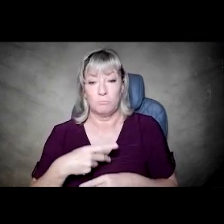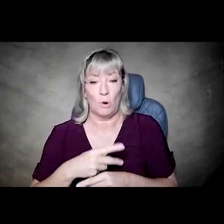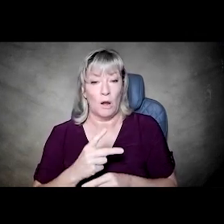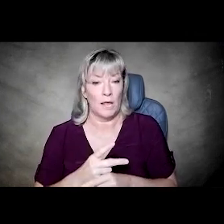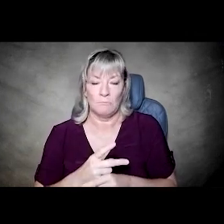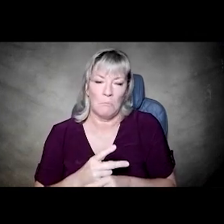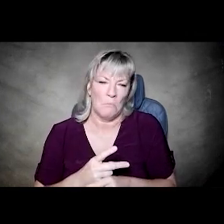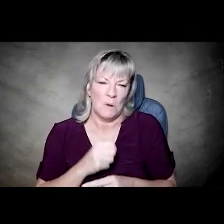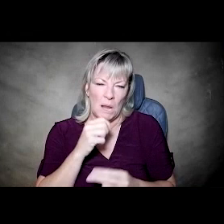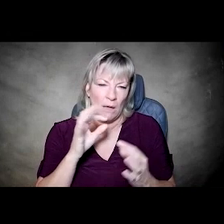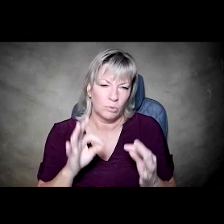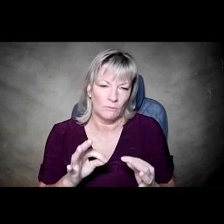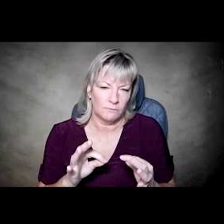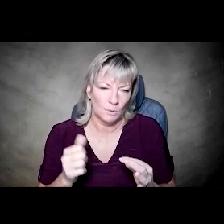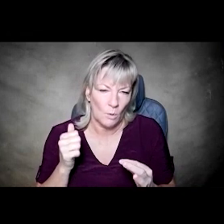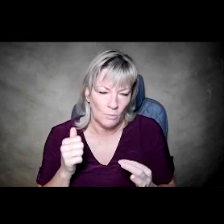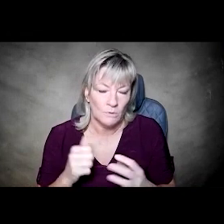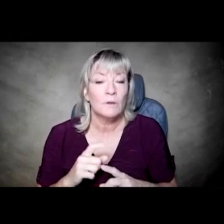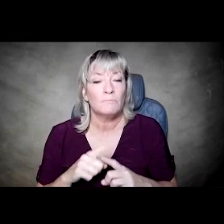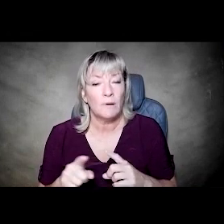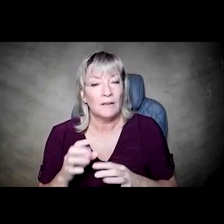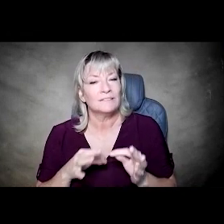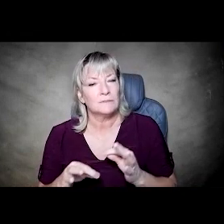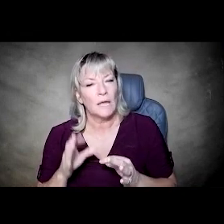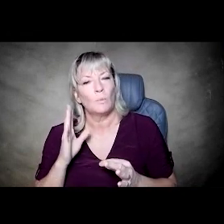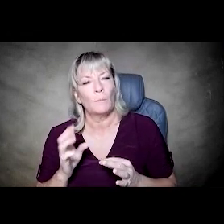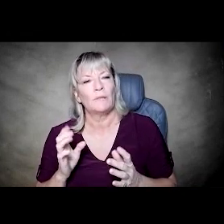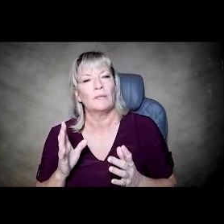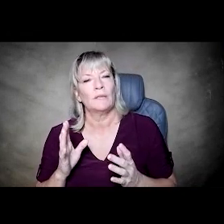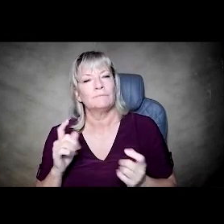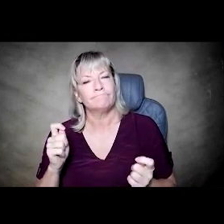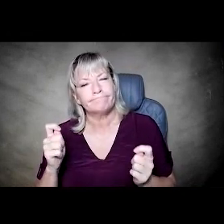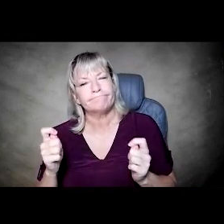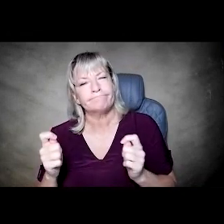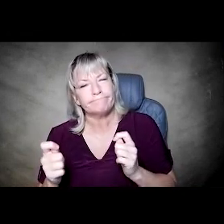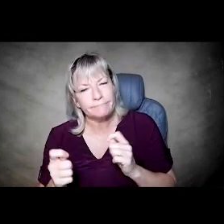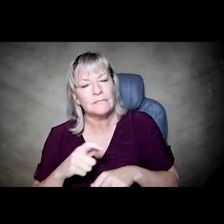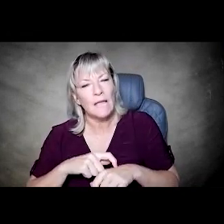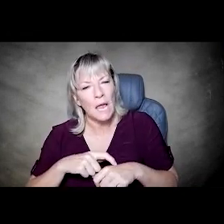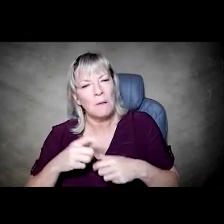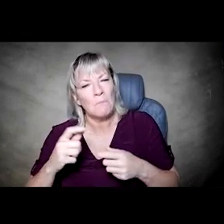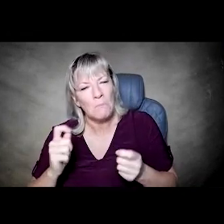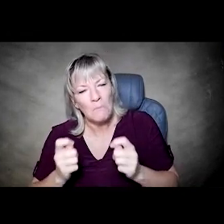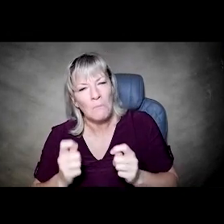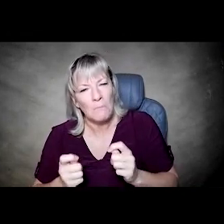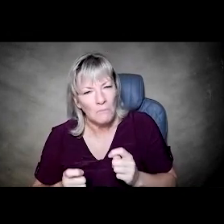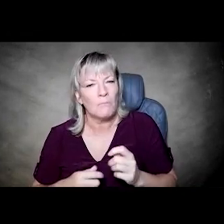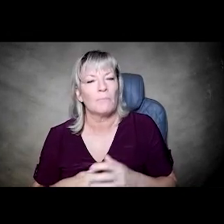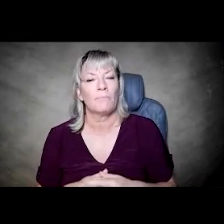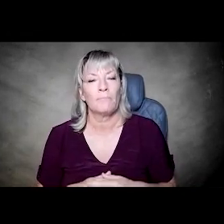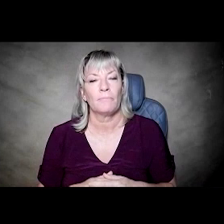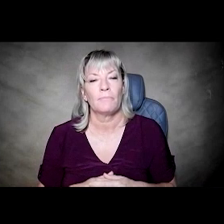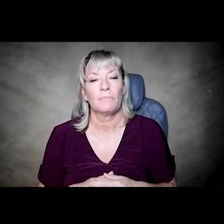first product wasn’t going to be perfect, but rather, it would be an evolution over time.